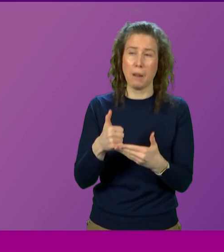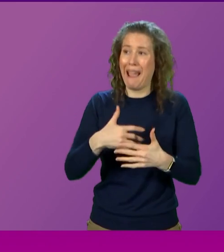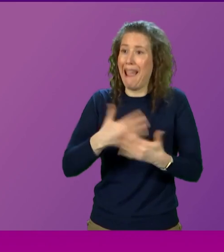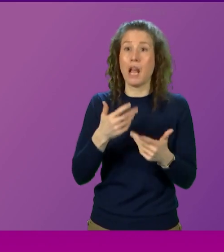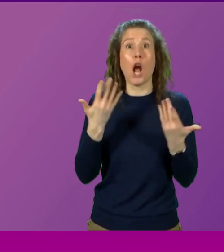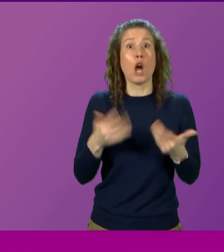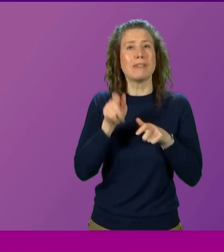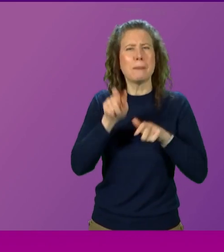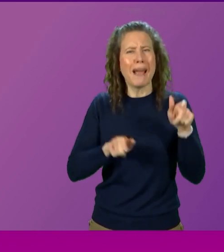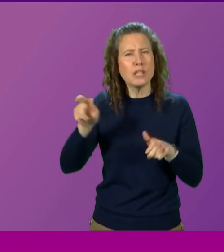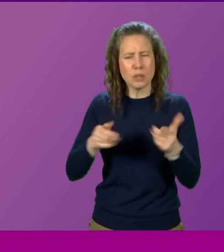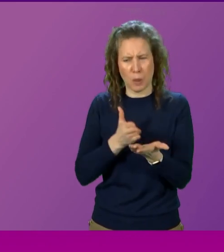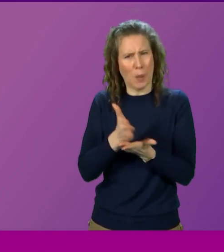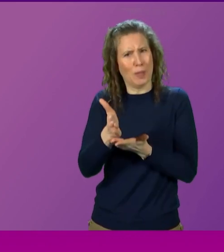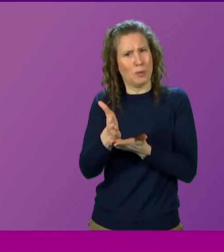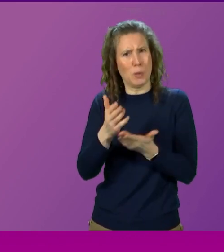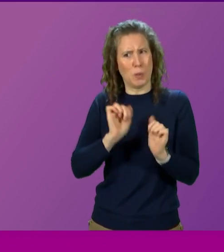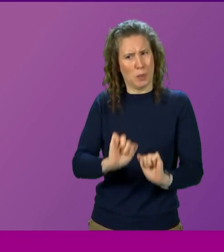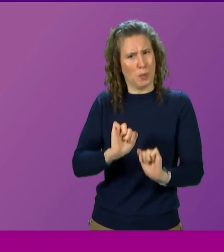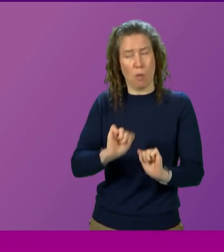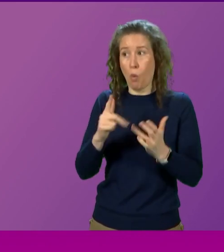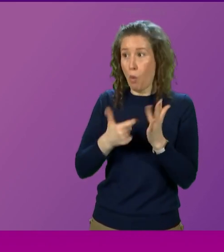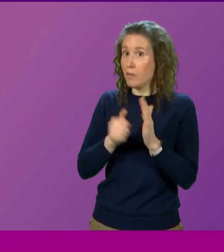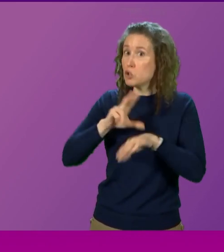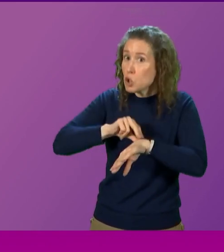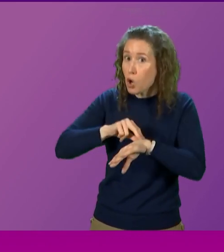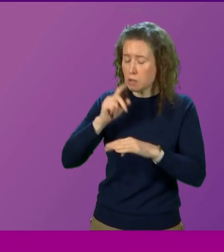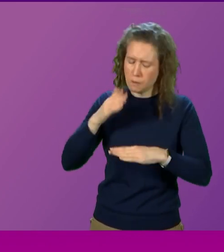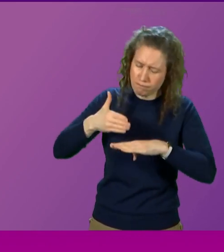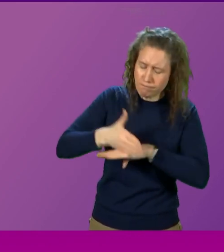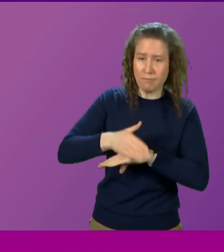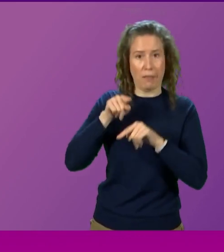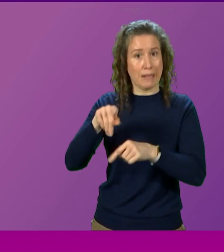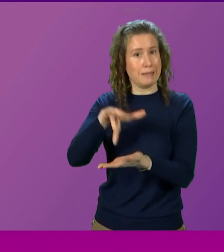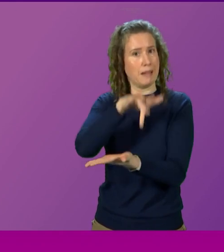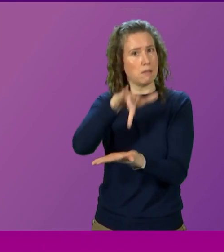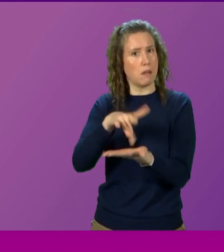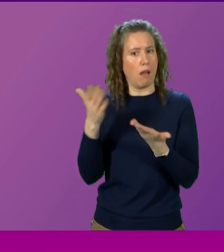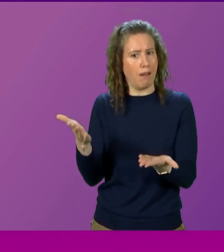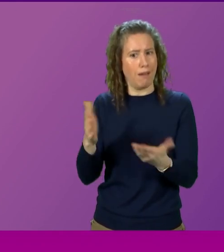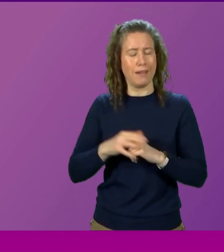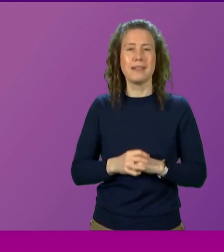current patients or the dedicated doctors who work in the centre.